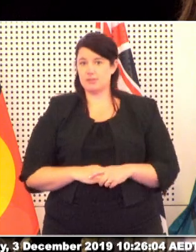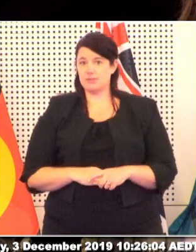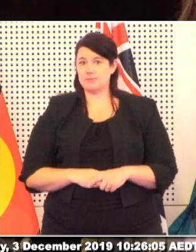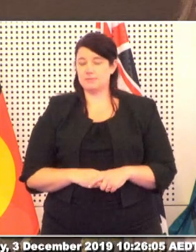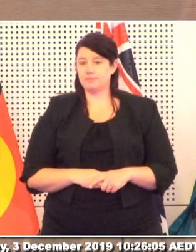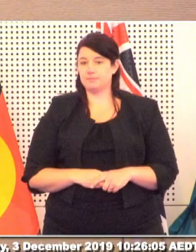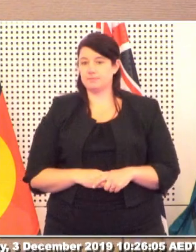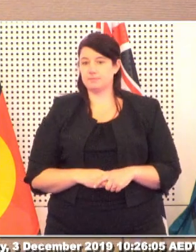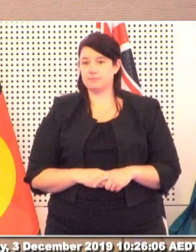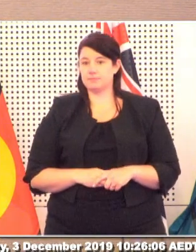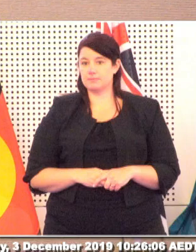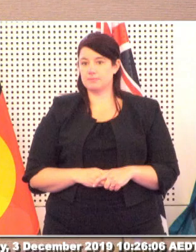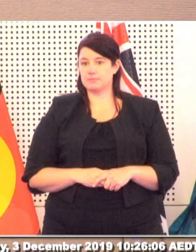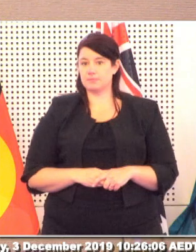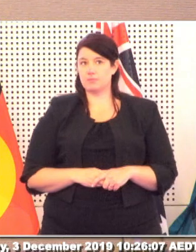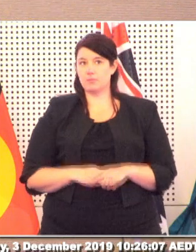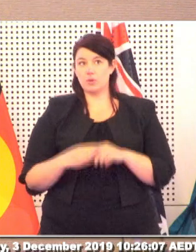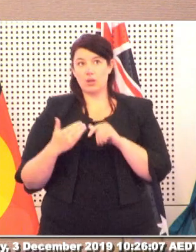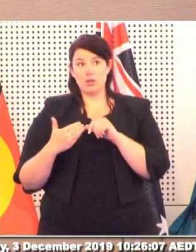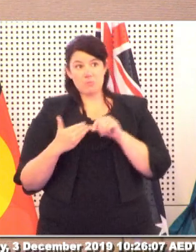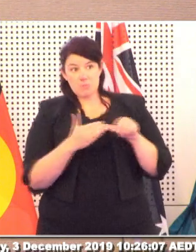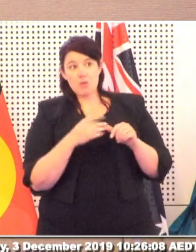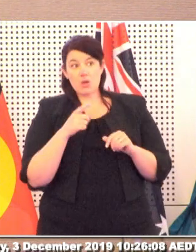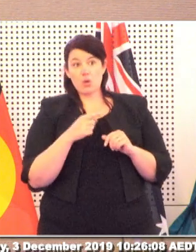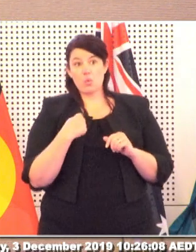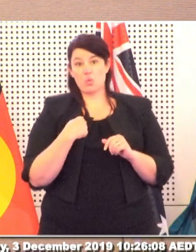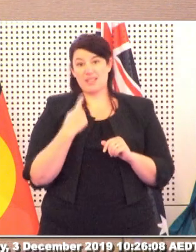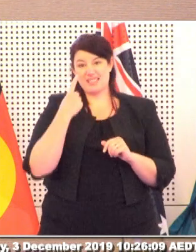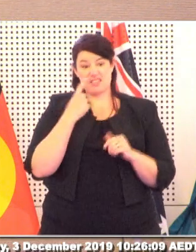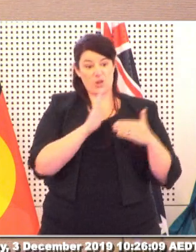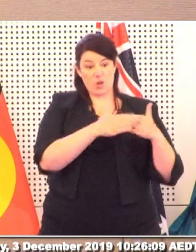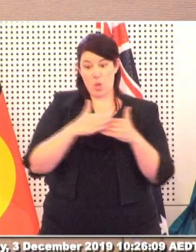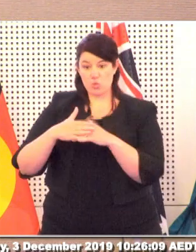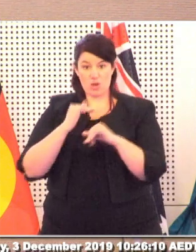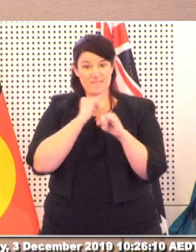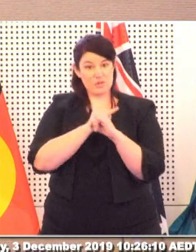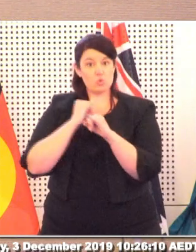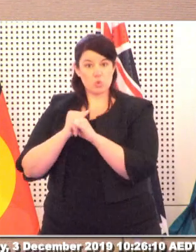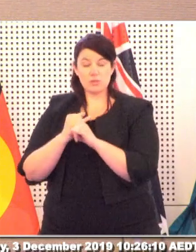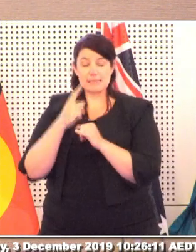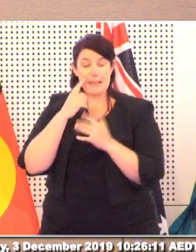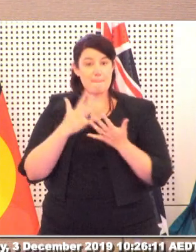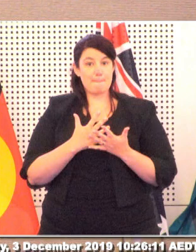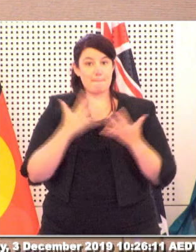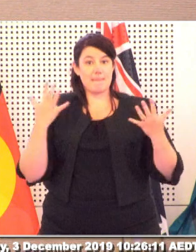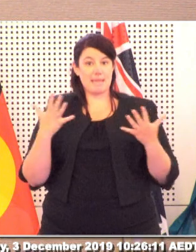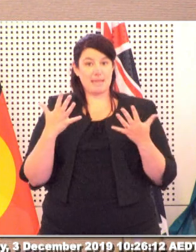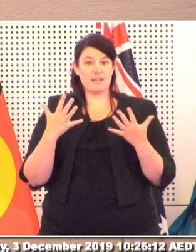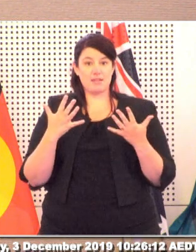What we were seeing is parallel to the deinstitutionalisation there was an increase, quite a dramatic increase in the number of people with disability who